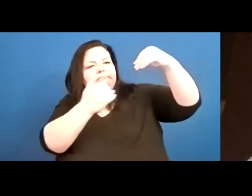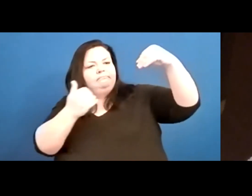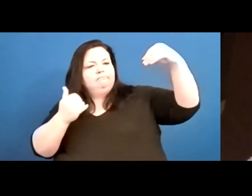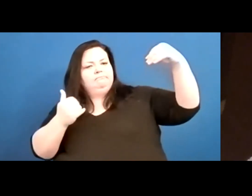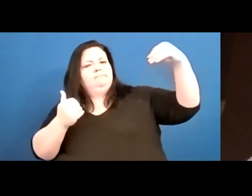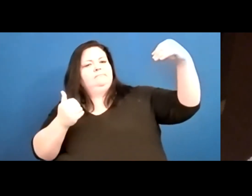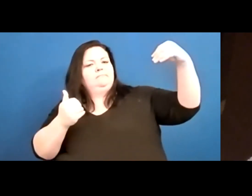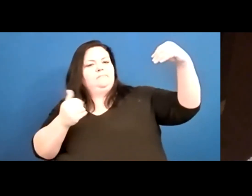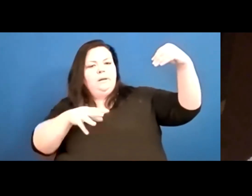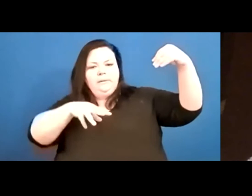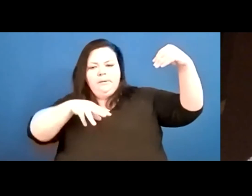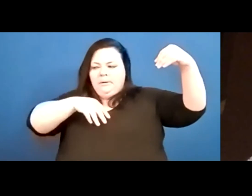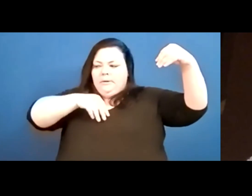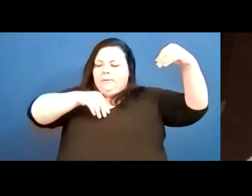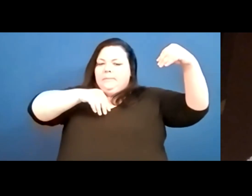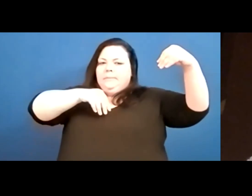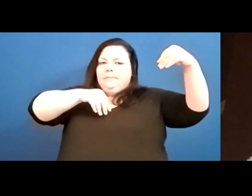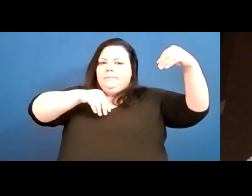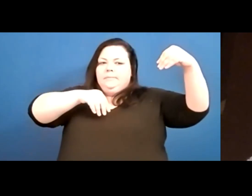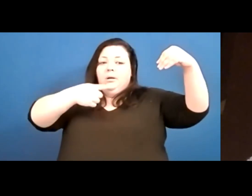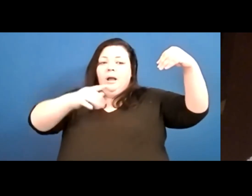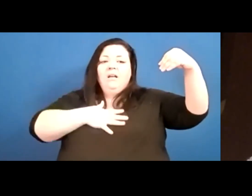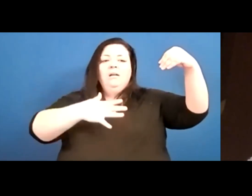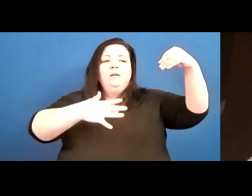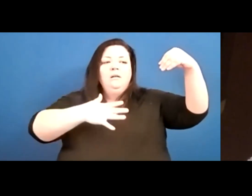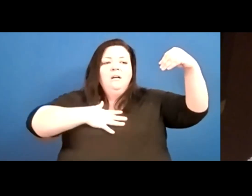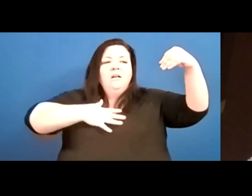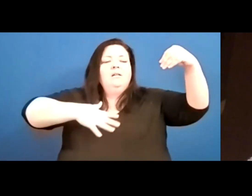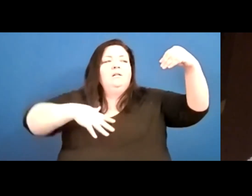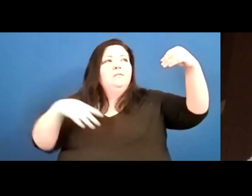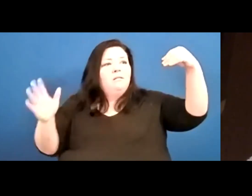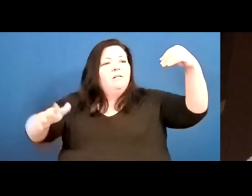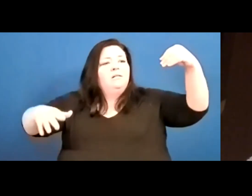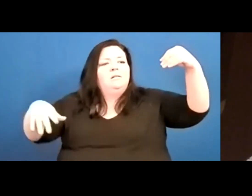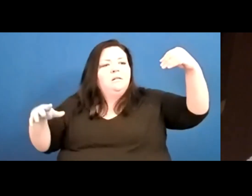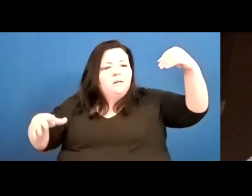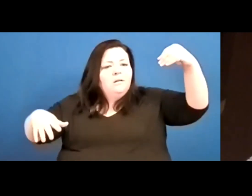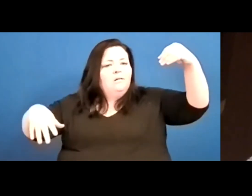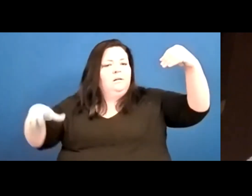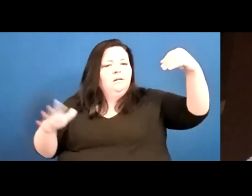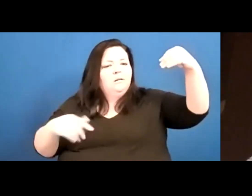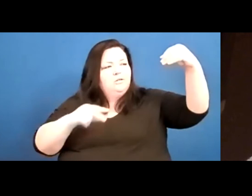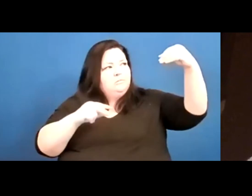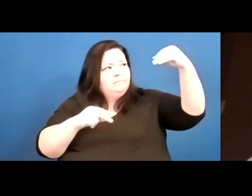her breath. While I panted/ and flopped my wings,/ she watched me die/ and said a prayer./